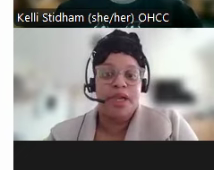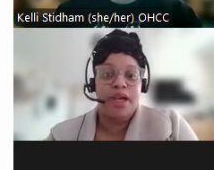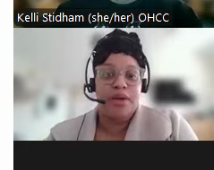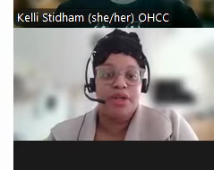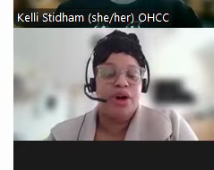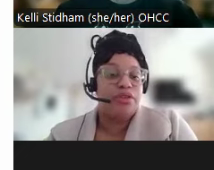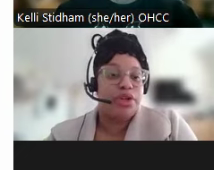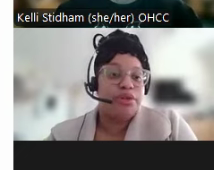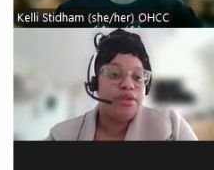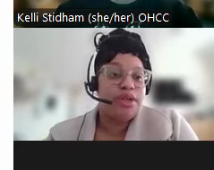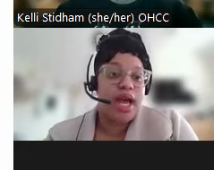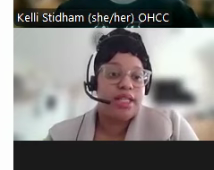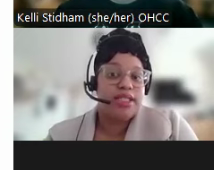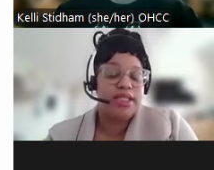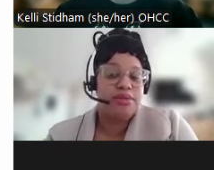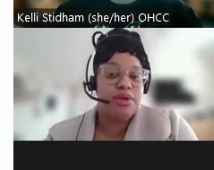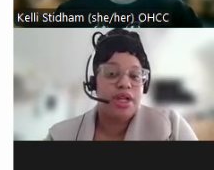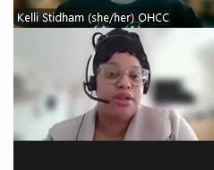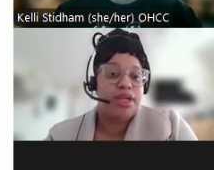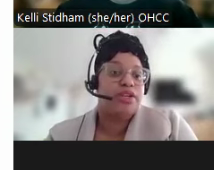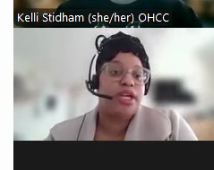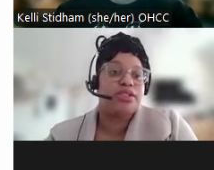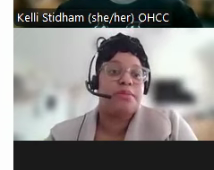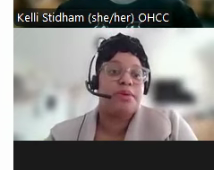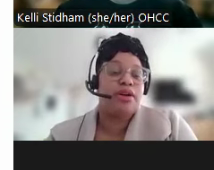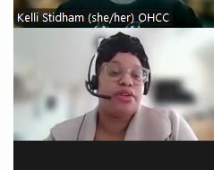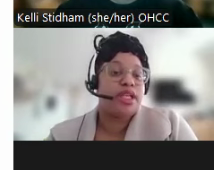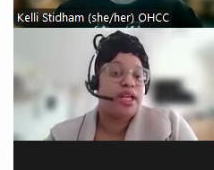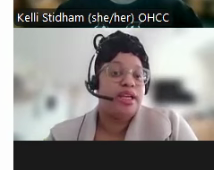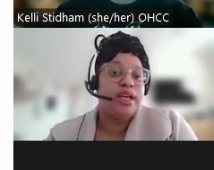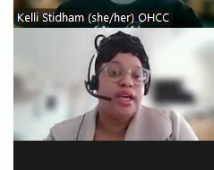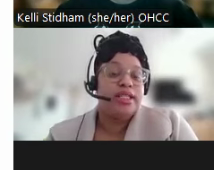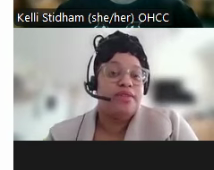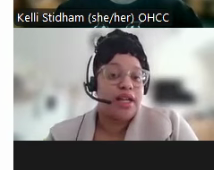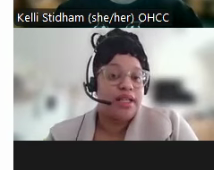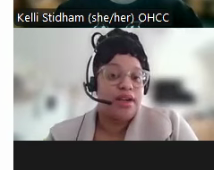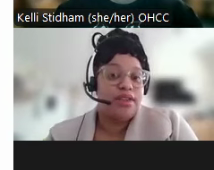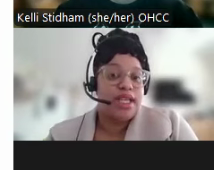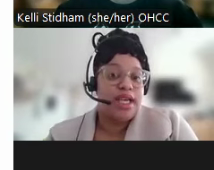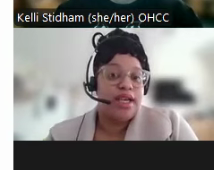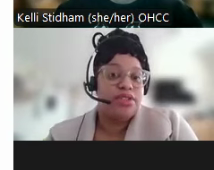Uh when you are renewing, we ask we want you to make sure that your CPR first aid